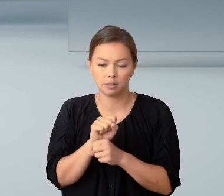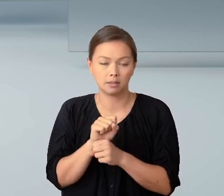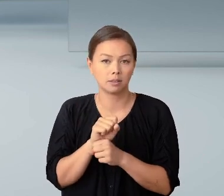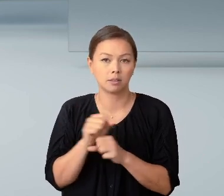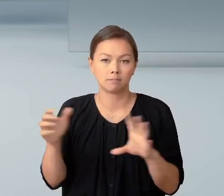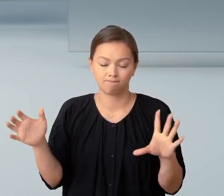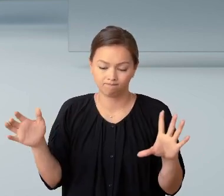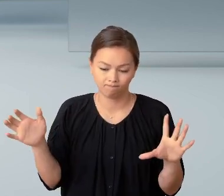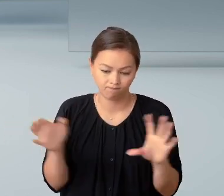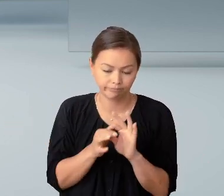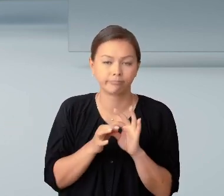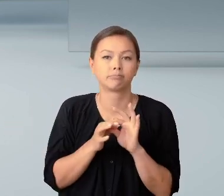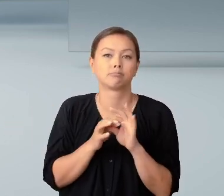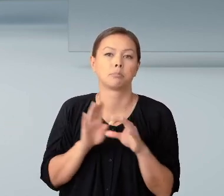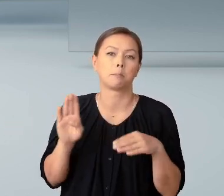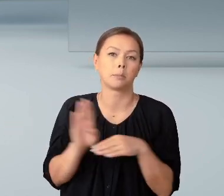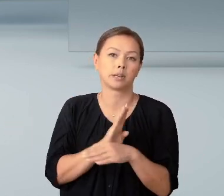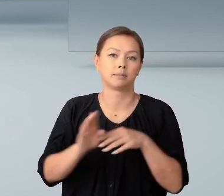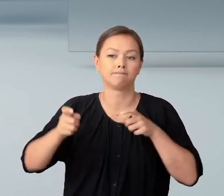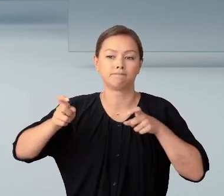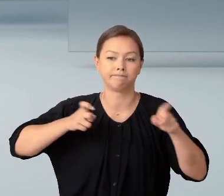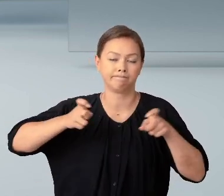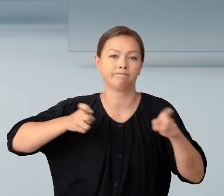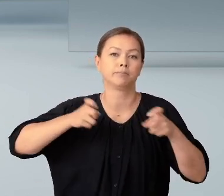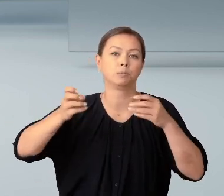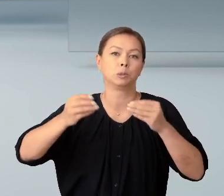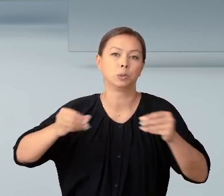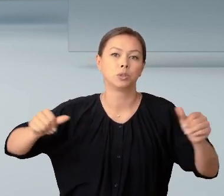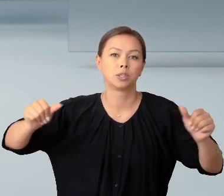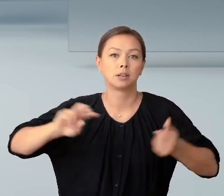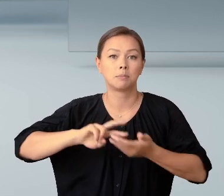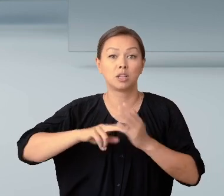business management solution, right, which enables you to adapt